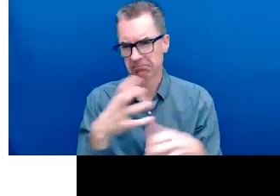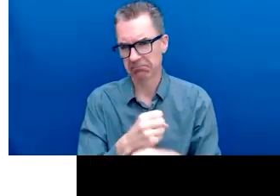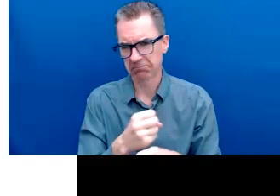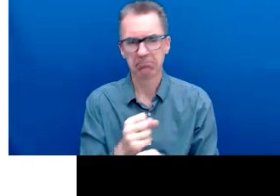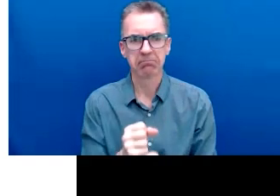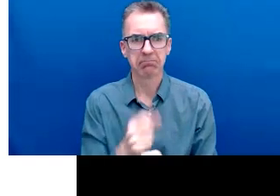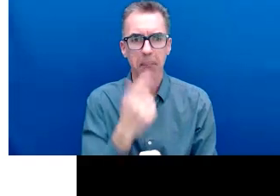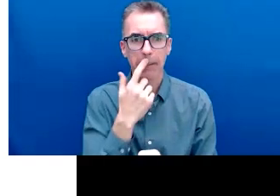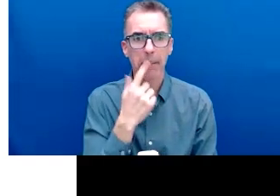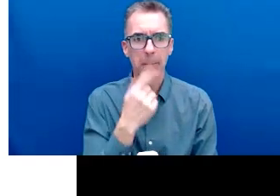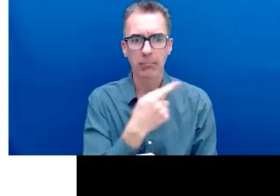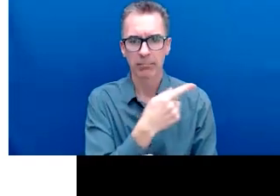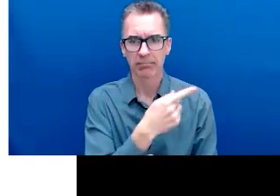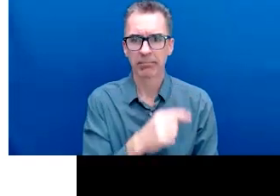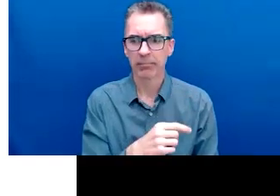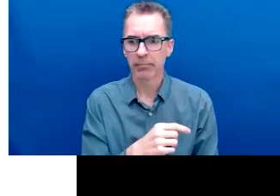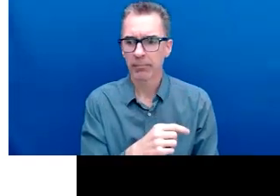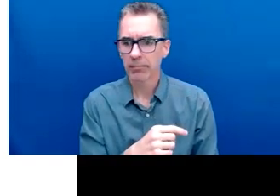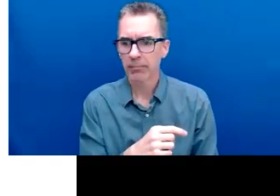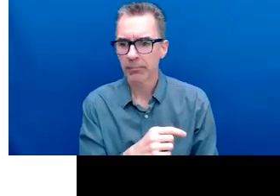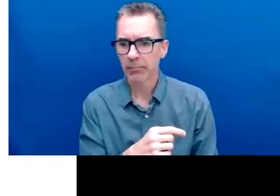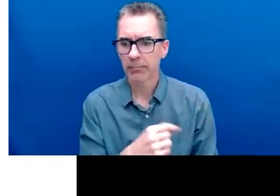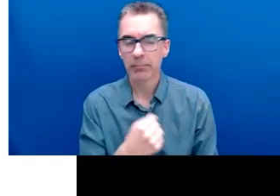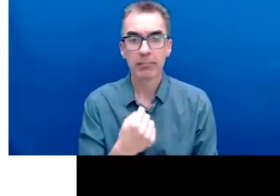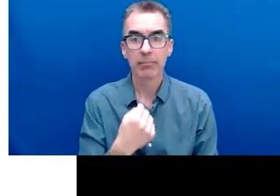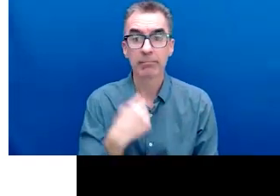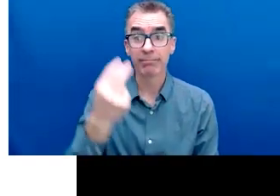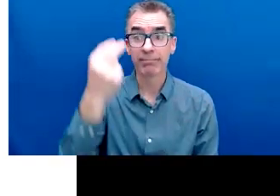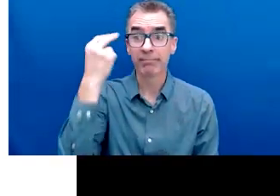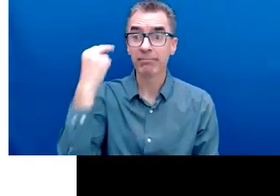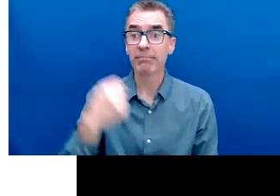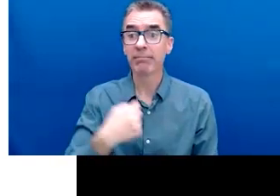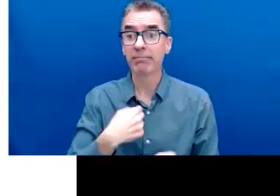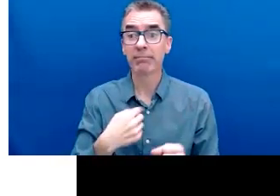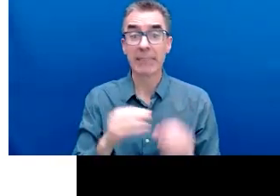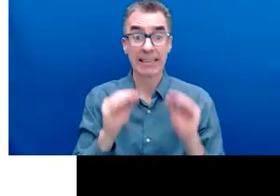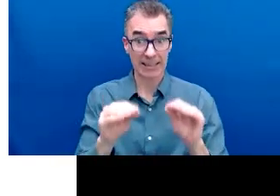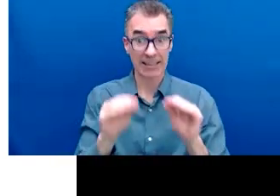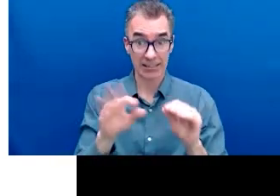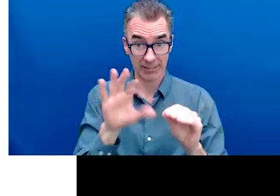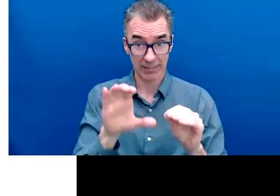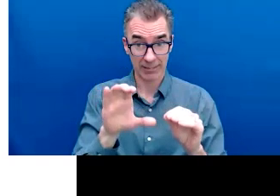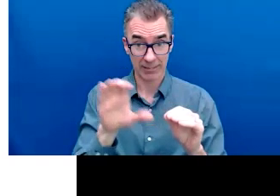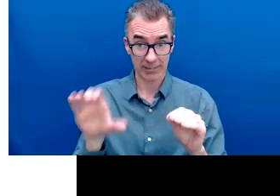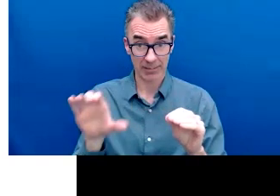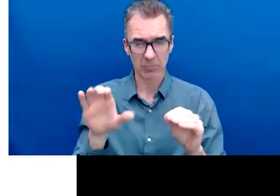When I first started teaching at Fresno City, it was nearly 25 years ago now.